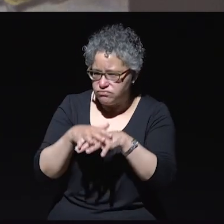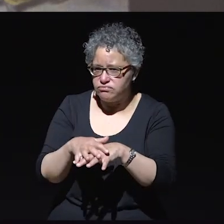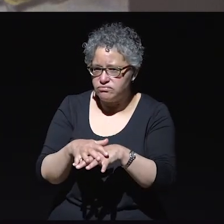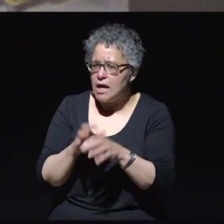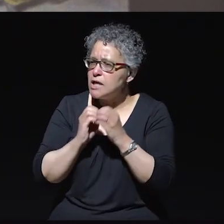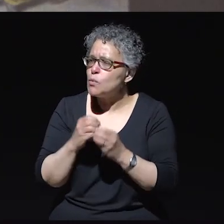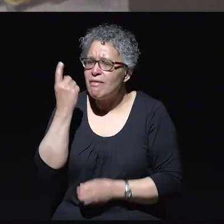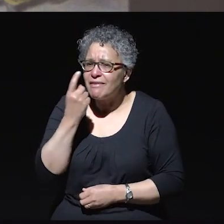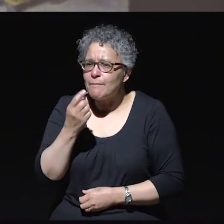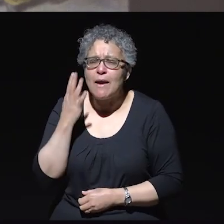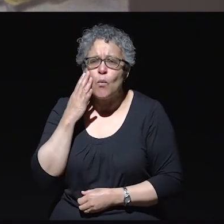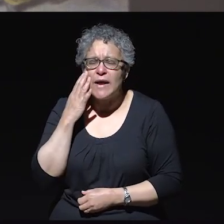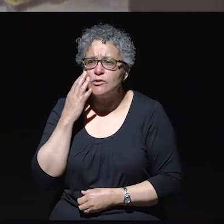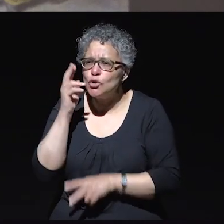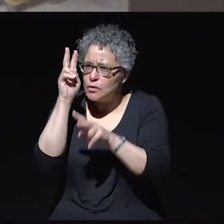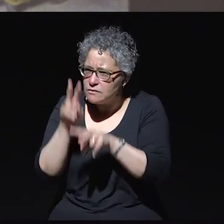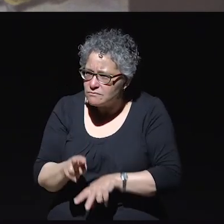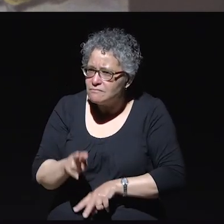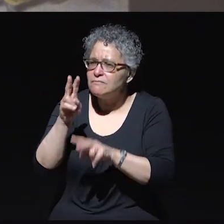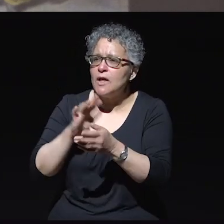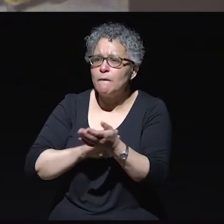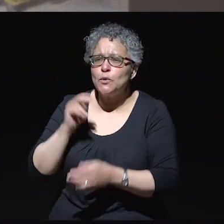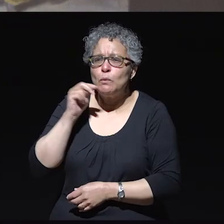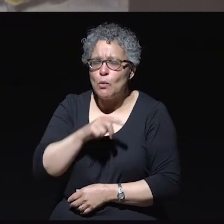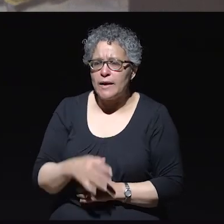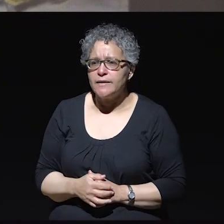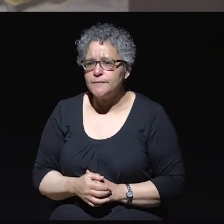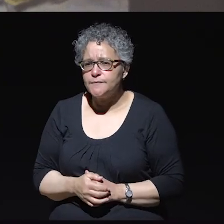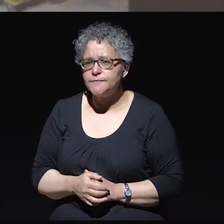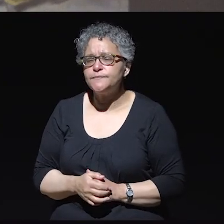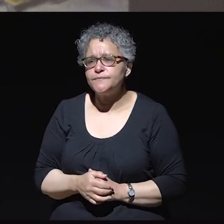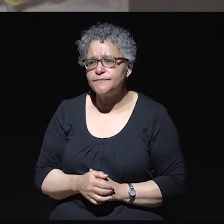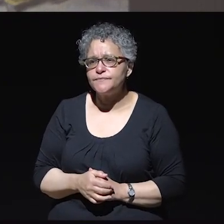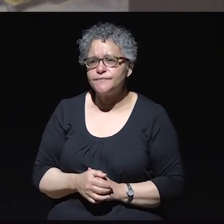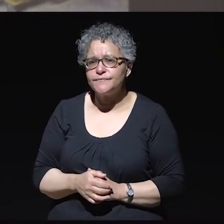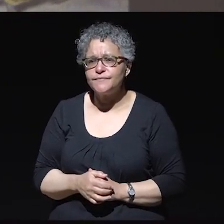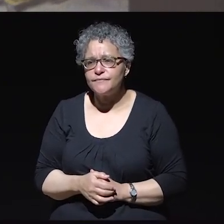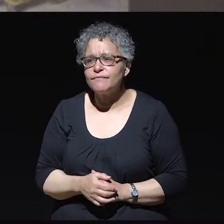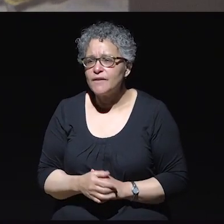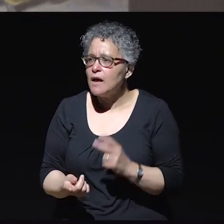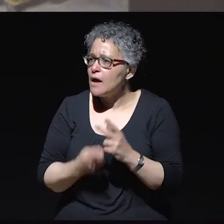when trying to appraise the impact of 'The Blue Boy'. But I think the other thing that one should remember